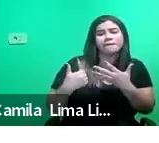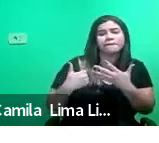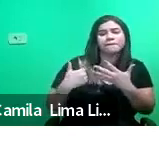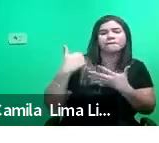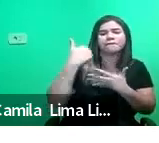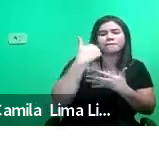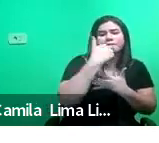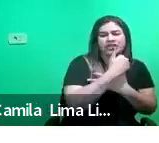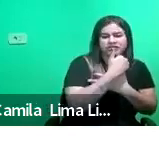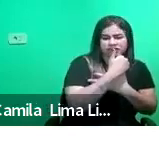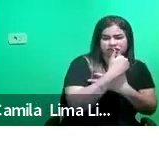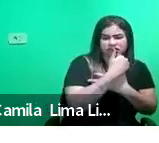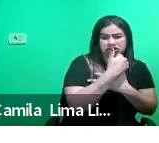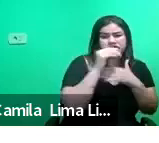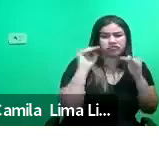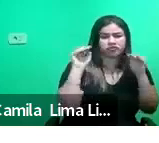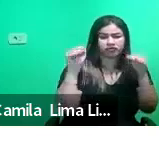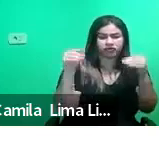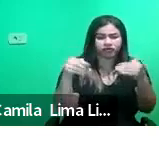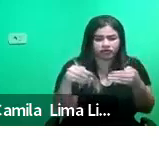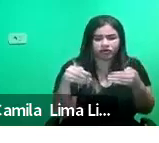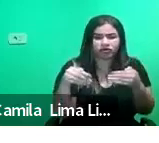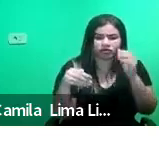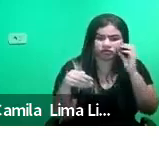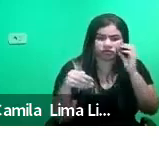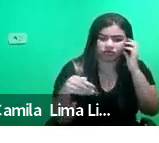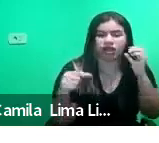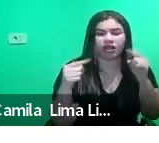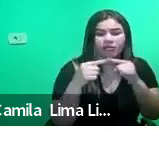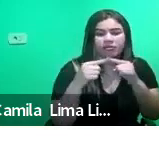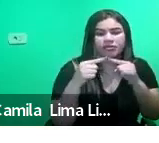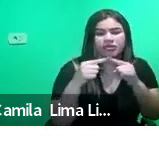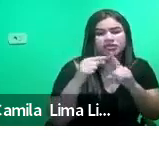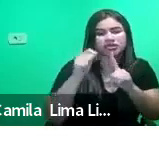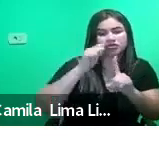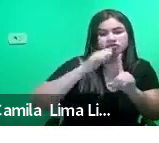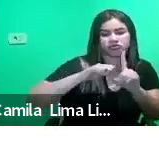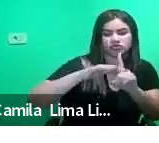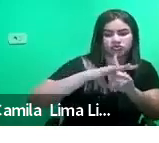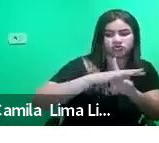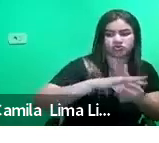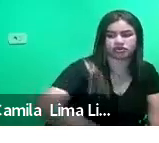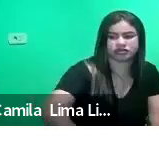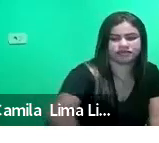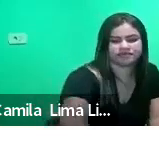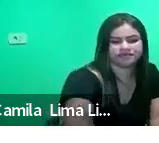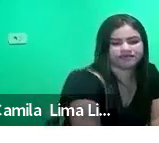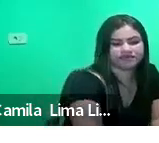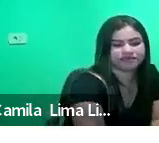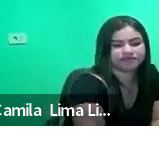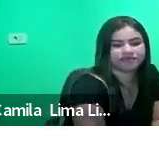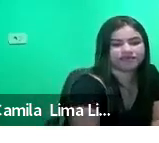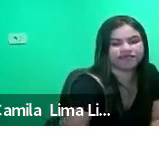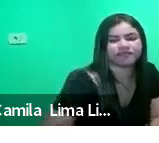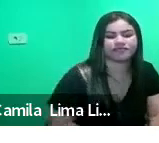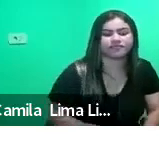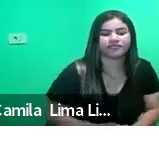than on social conflict than on social conflict. And you than on social conflict, and he goes on to discuss the difficulties of difficulties of Eurocentric critical , so called , so called sorry